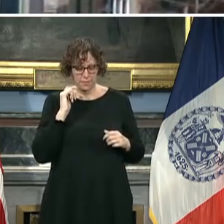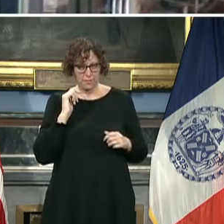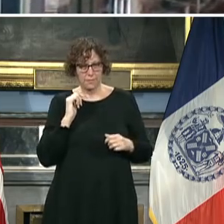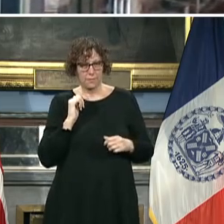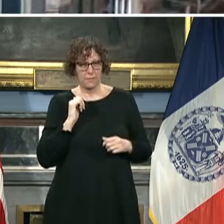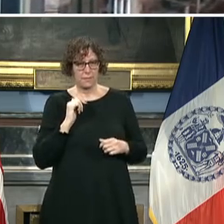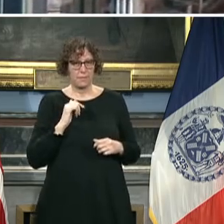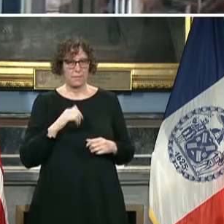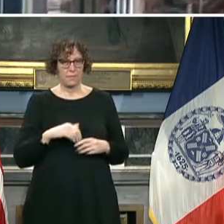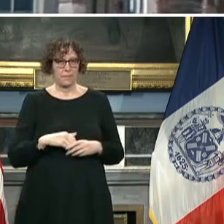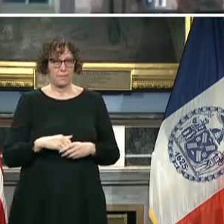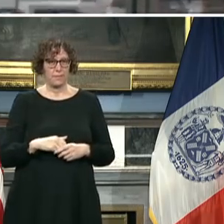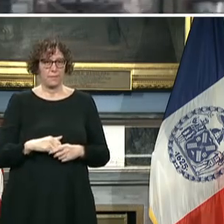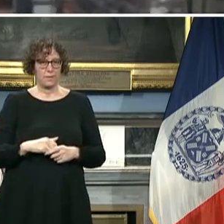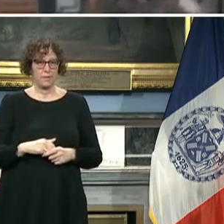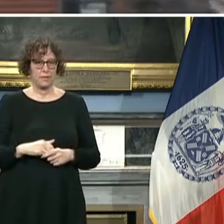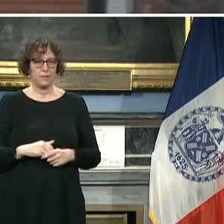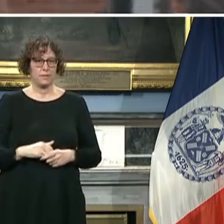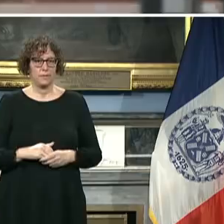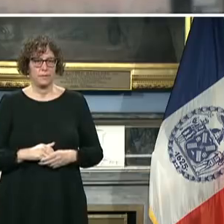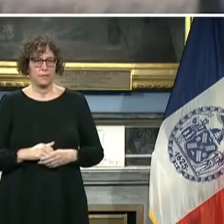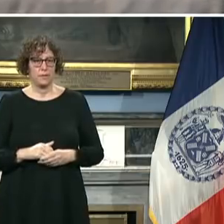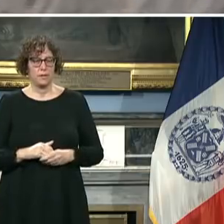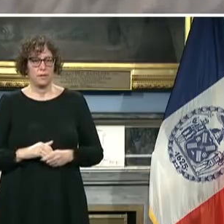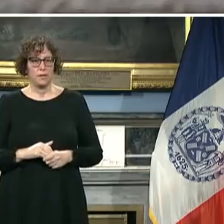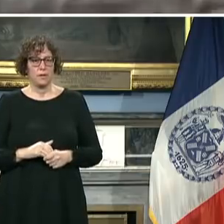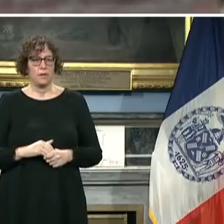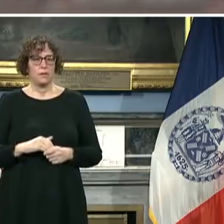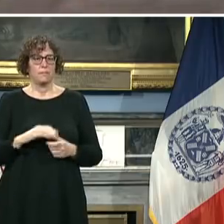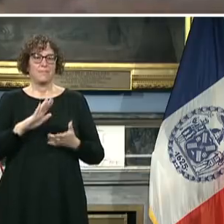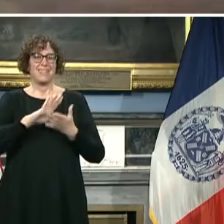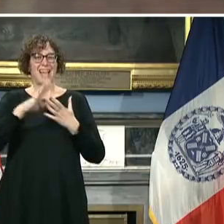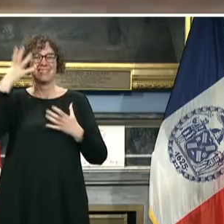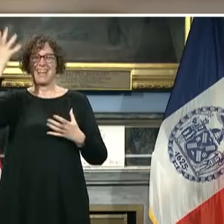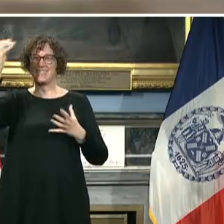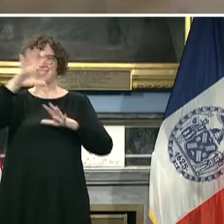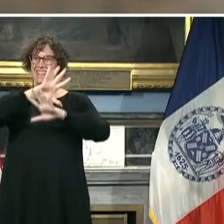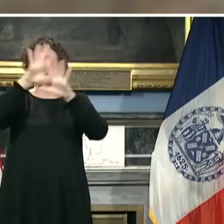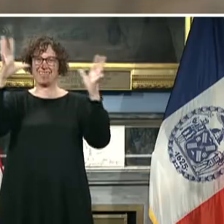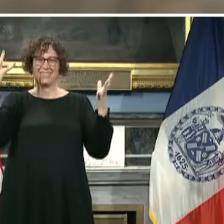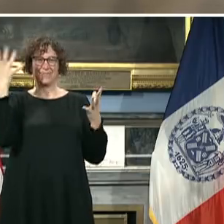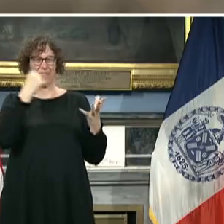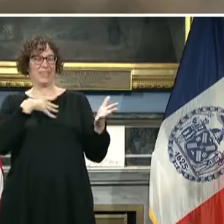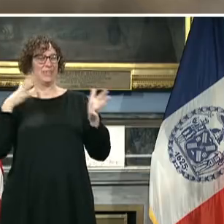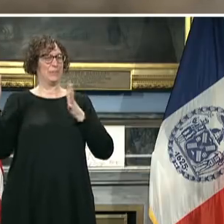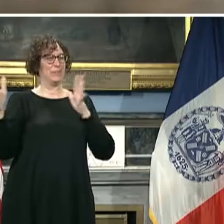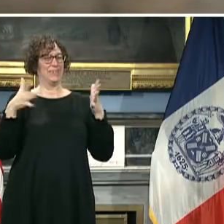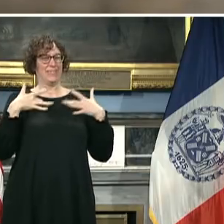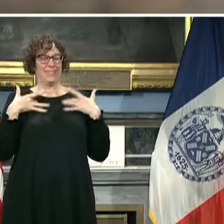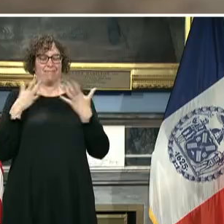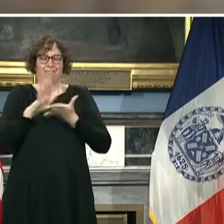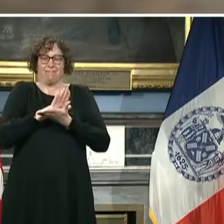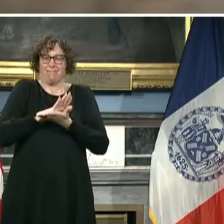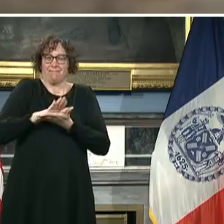THOMPSON.